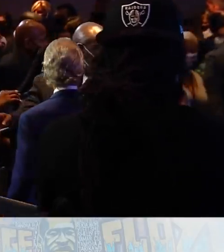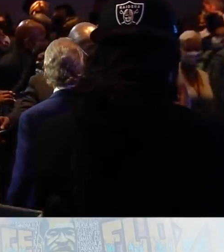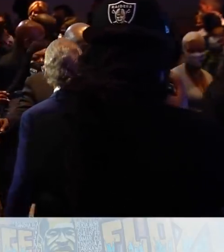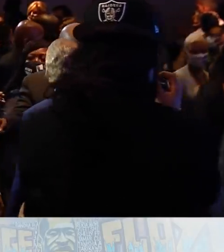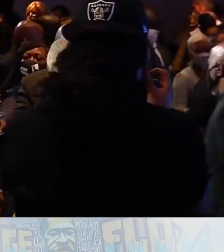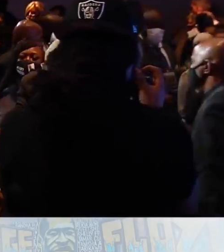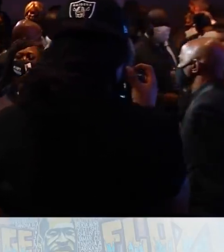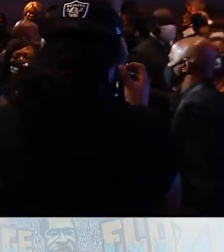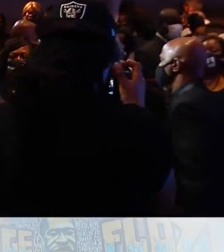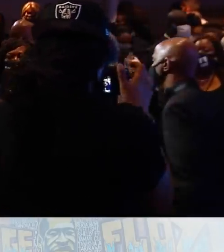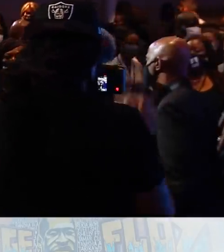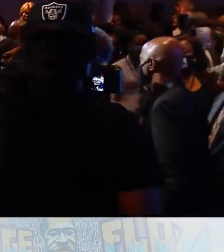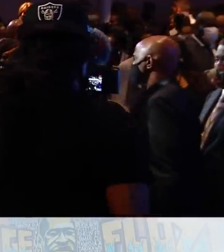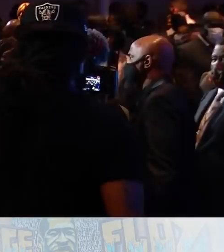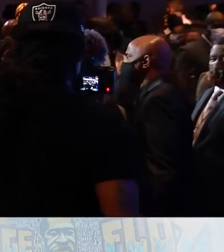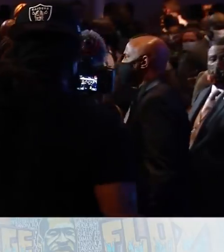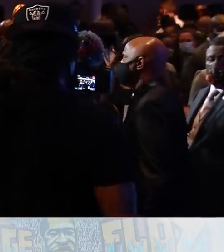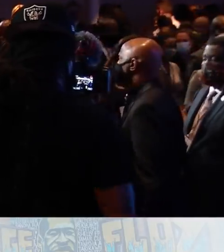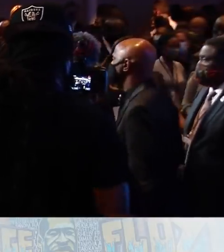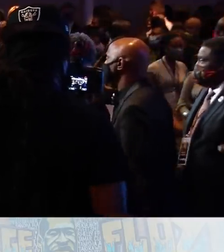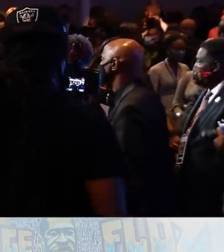I LIFT MY HANDS